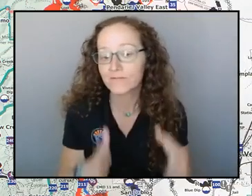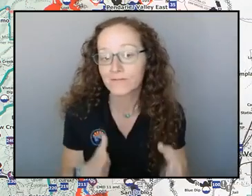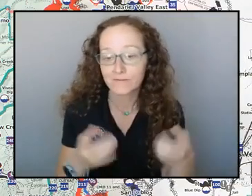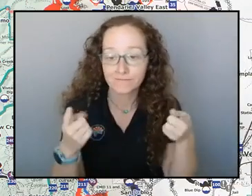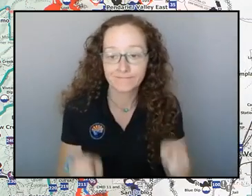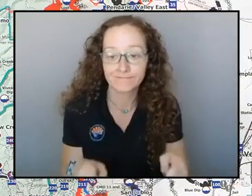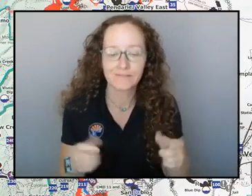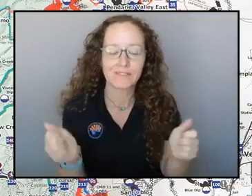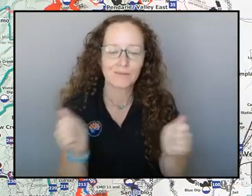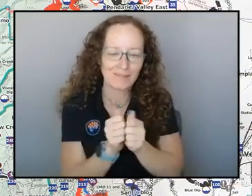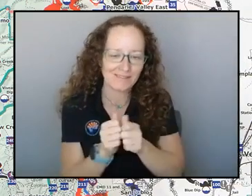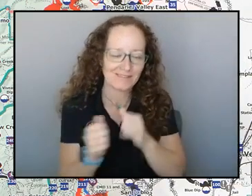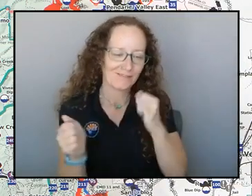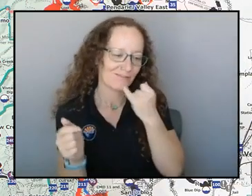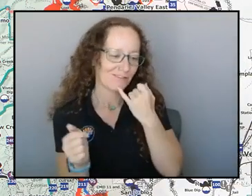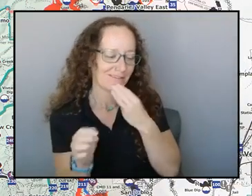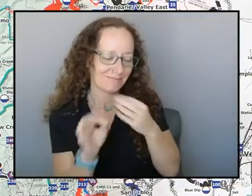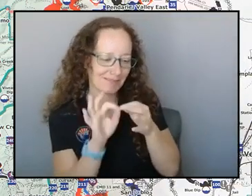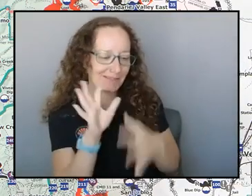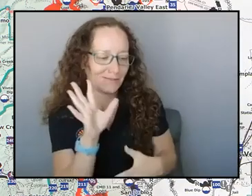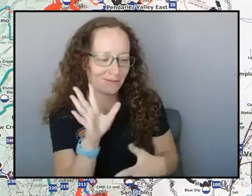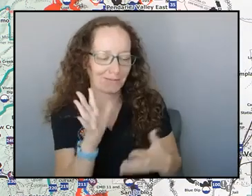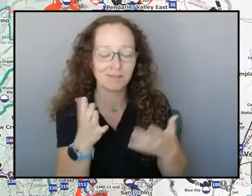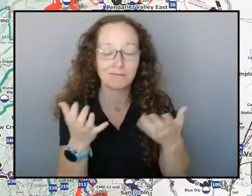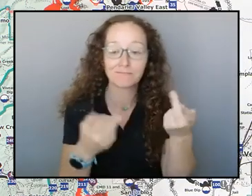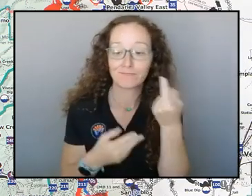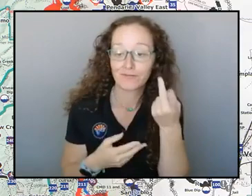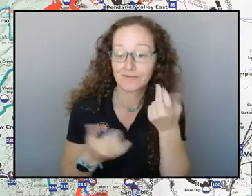a weather update for the Hermits Peak and Calf Canyon Fires